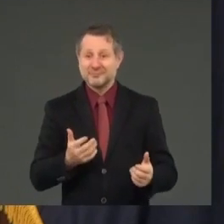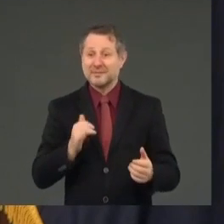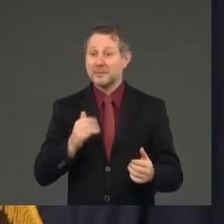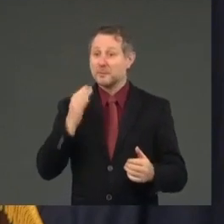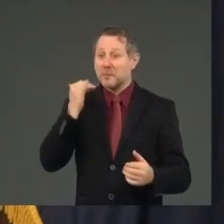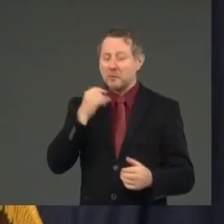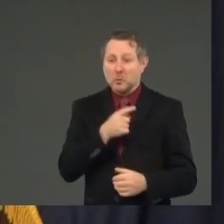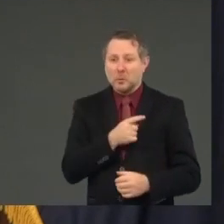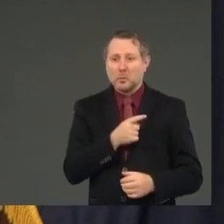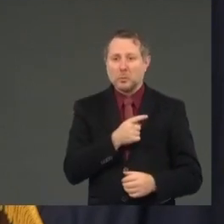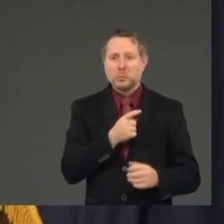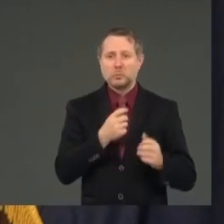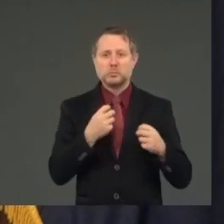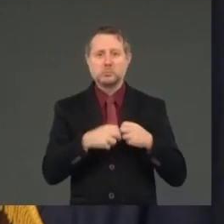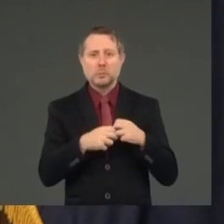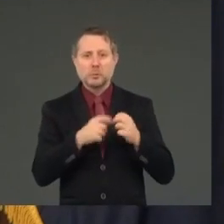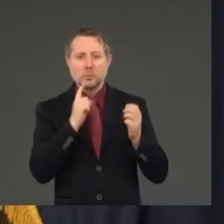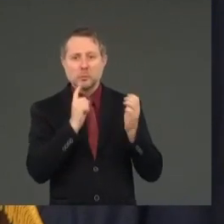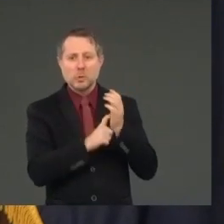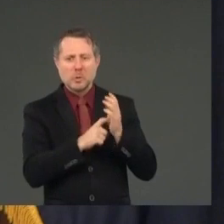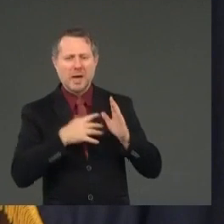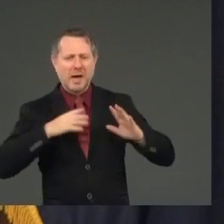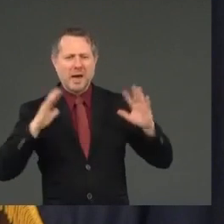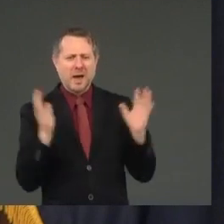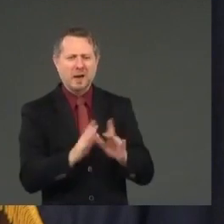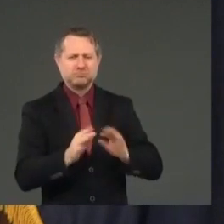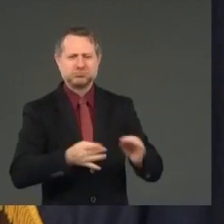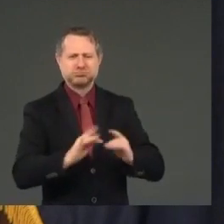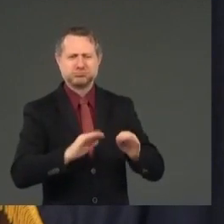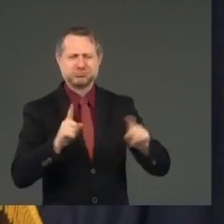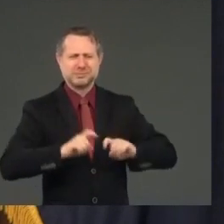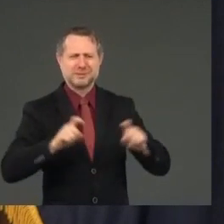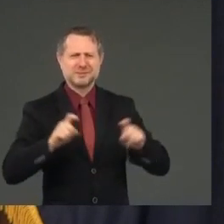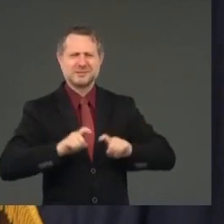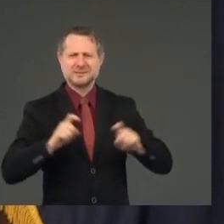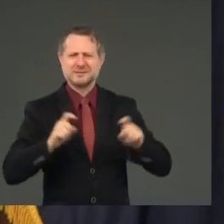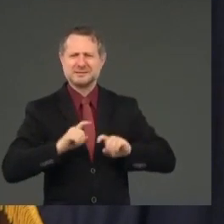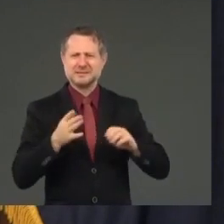FROM. YOU CAN INCREASE TESTS OVERNIGHT. YOU CAN SAY WE MIGHT HAVE A